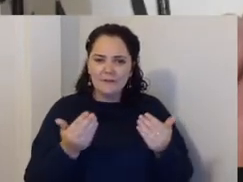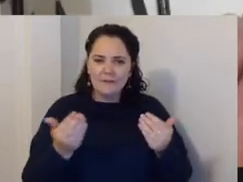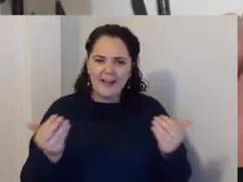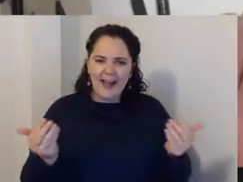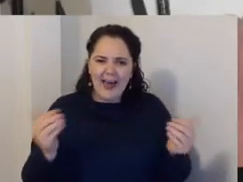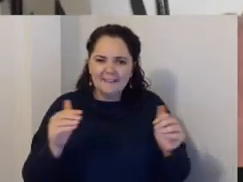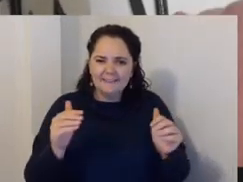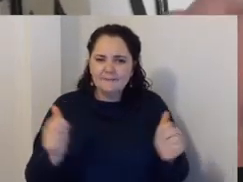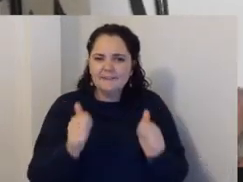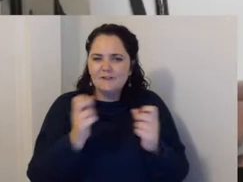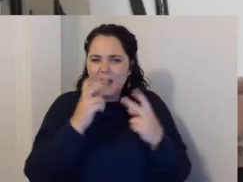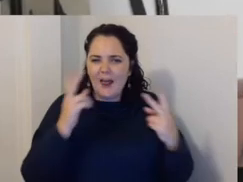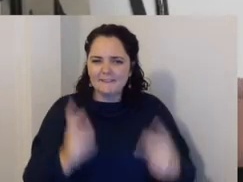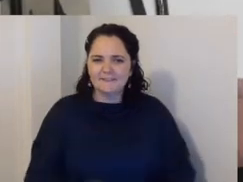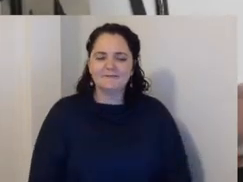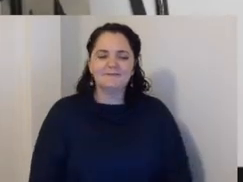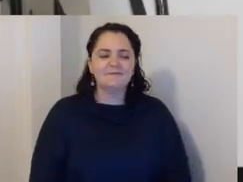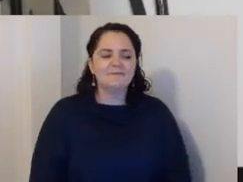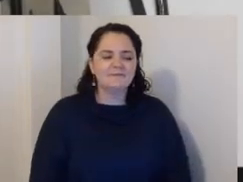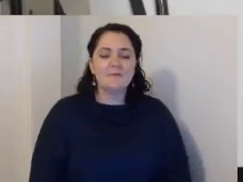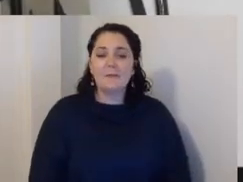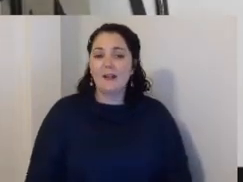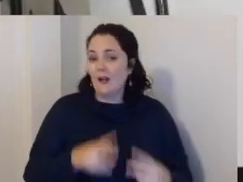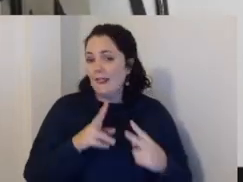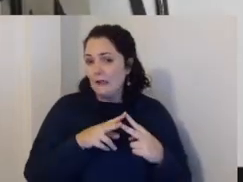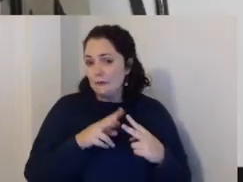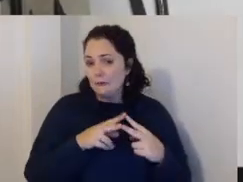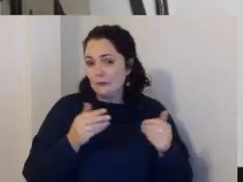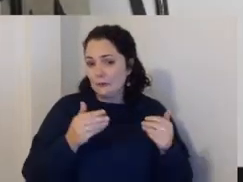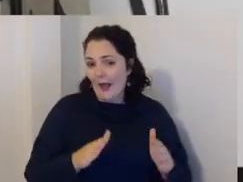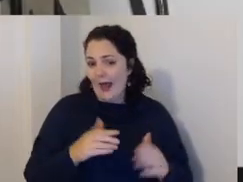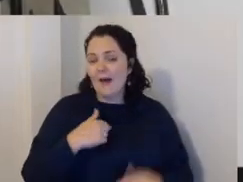two methods we're going to use for our drawing in the dark manner here this evening but again